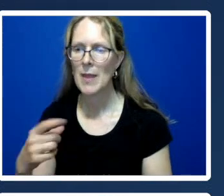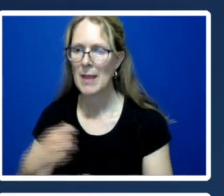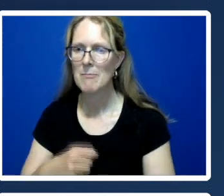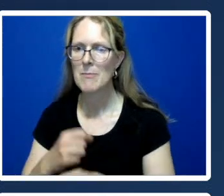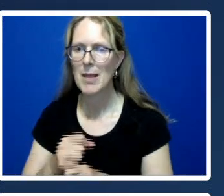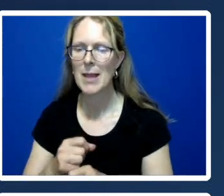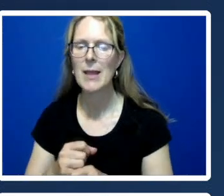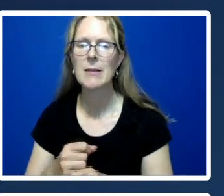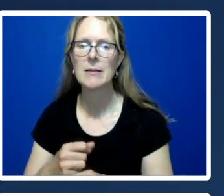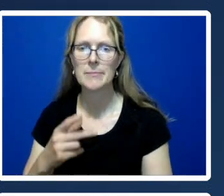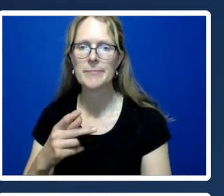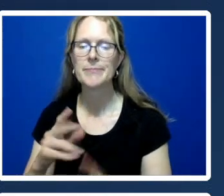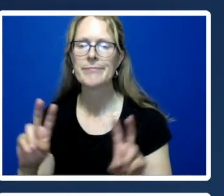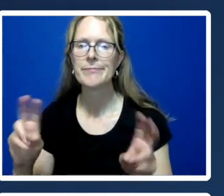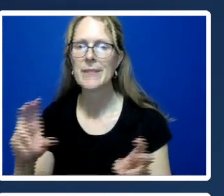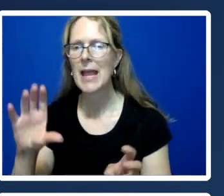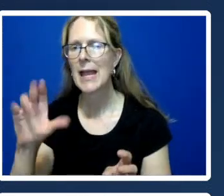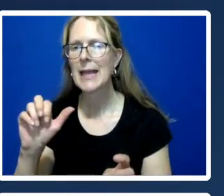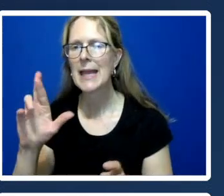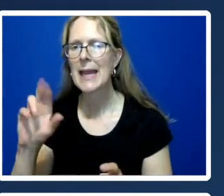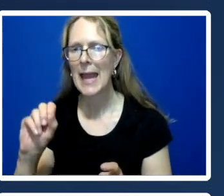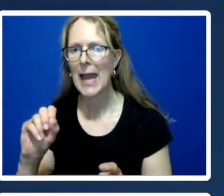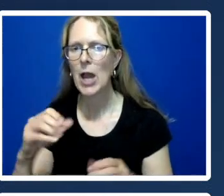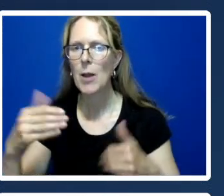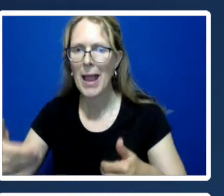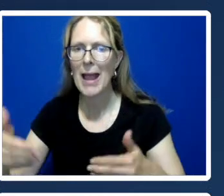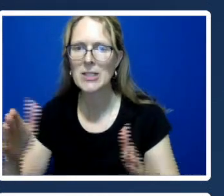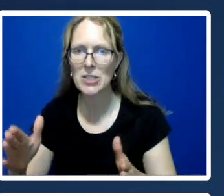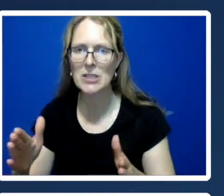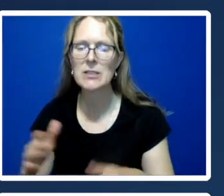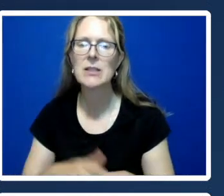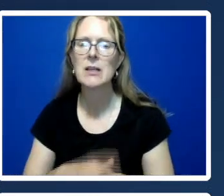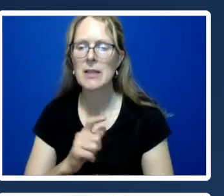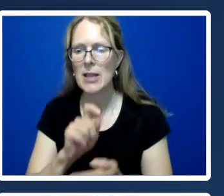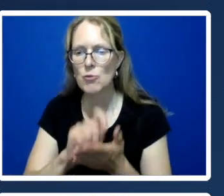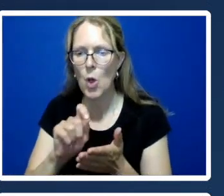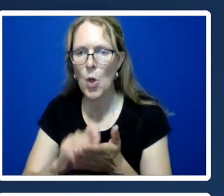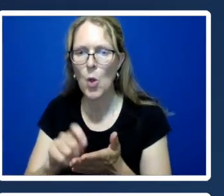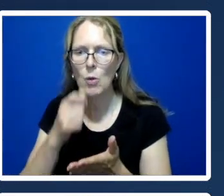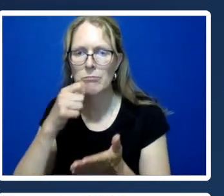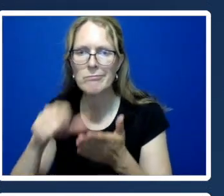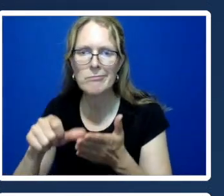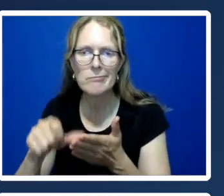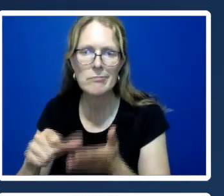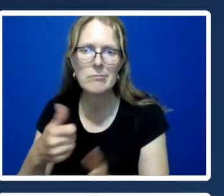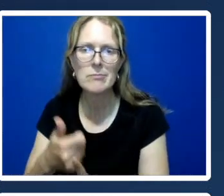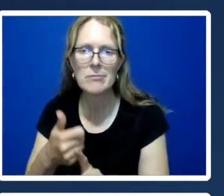And spent a lot of time making homemade notes about how you are not alone in this process.